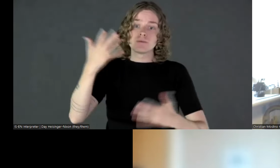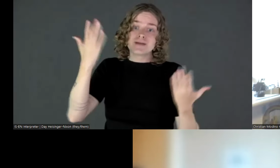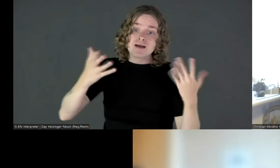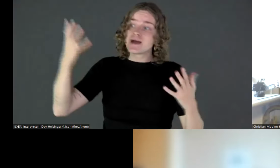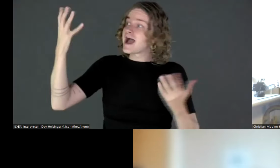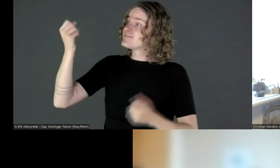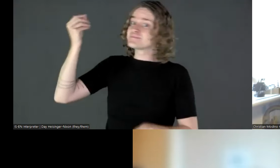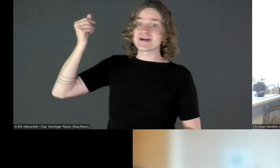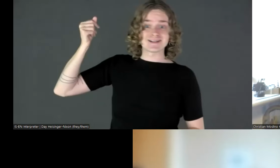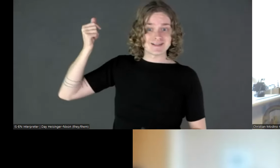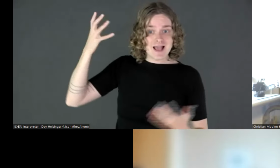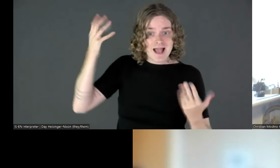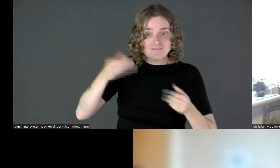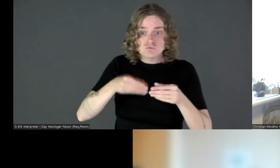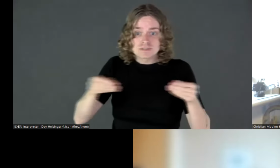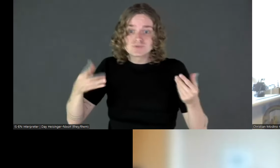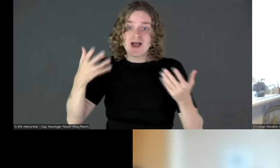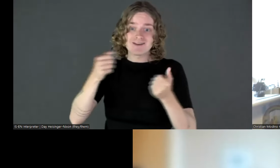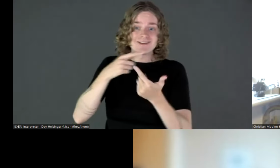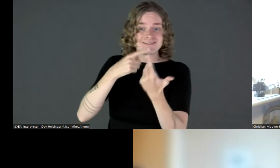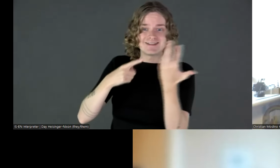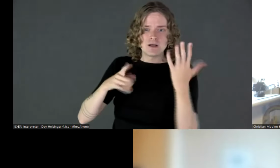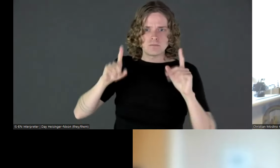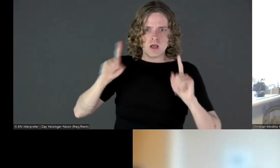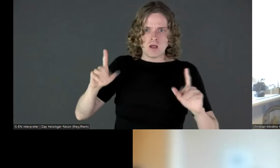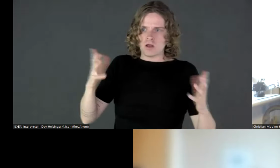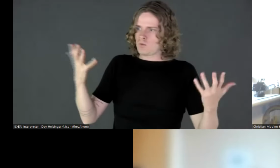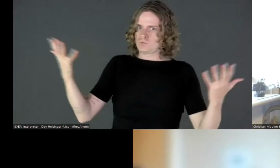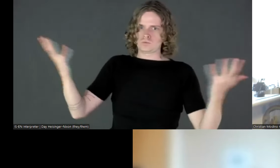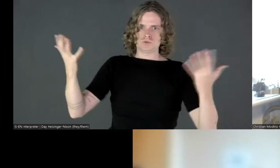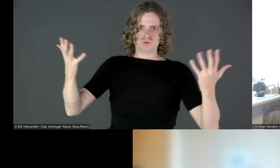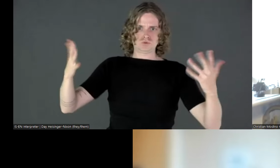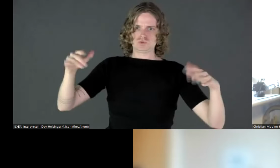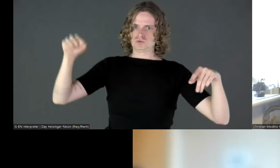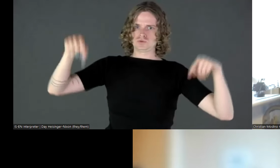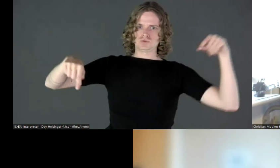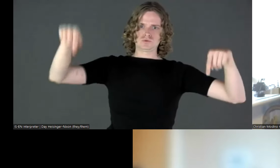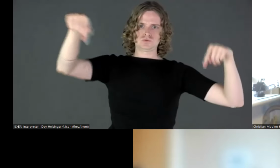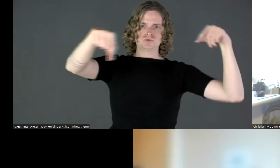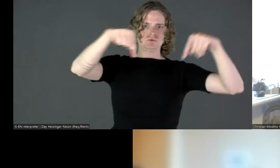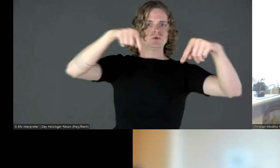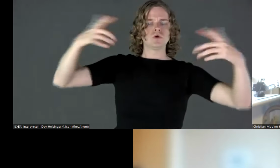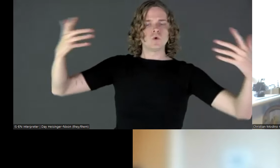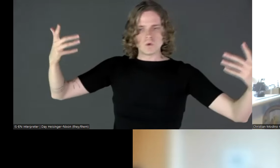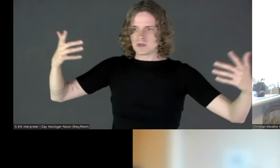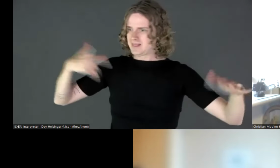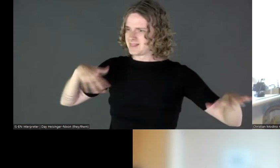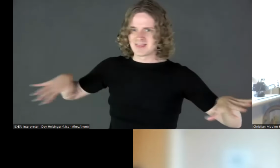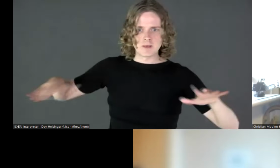things at the right place at the right moment was very hard. That is why it is very important also